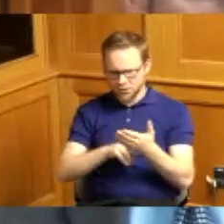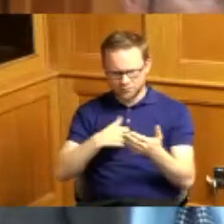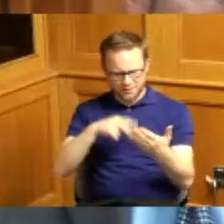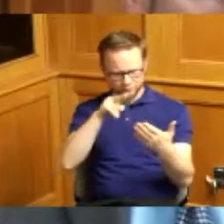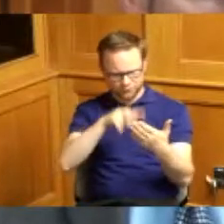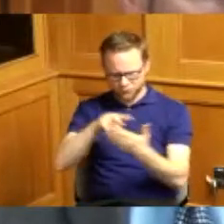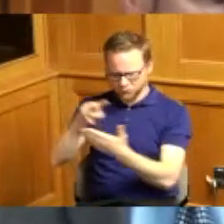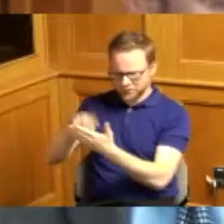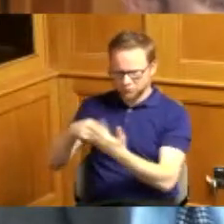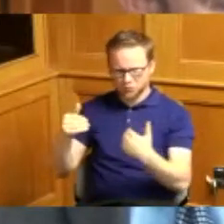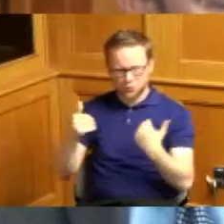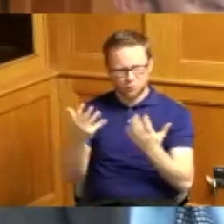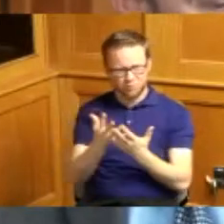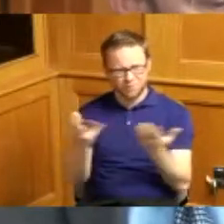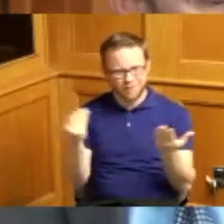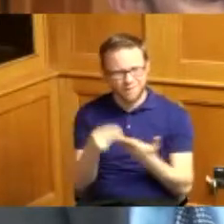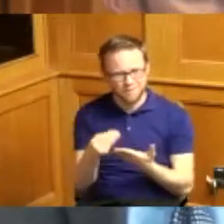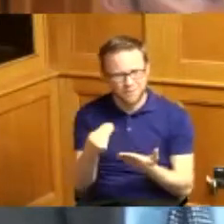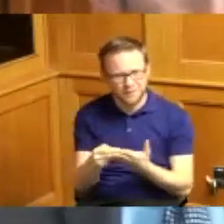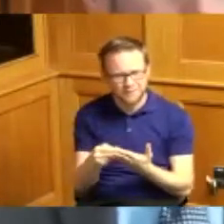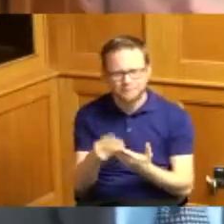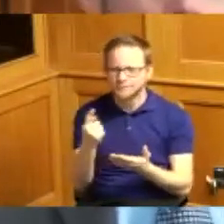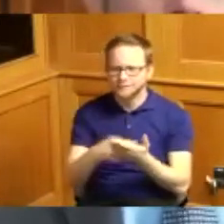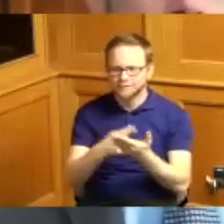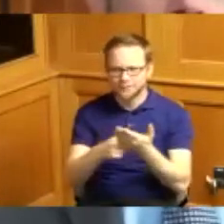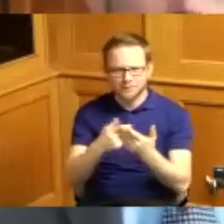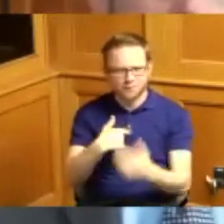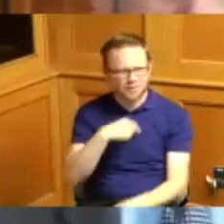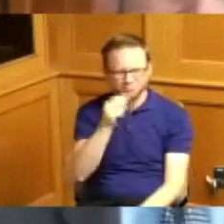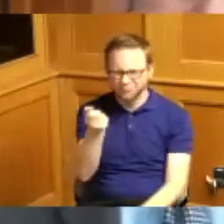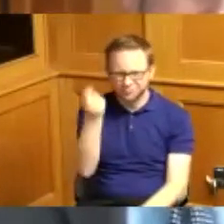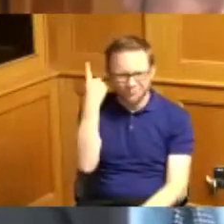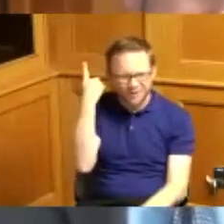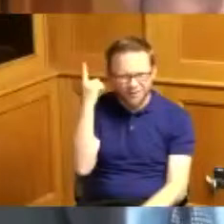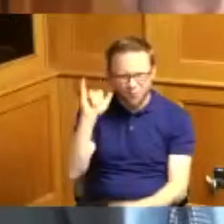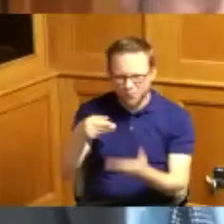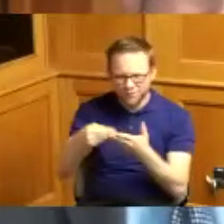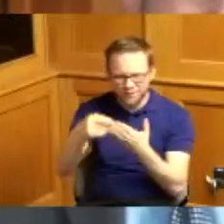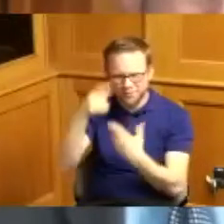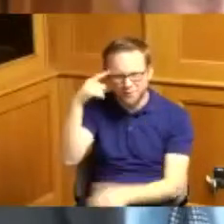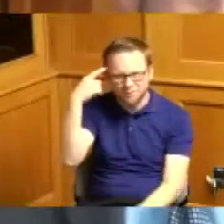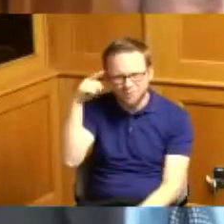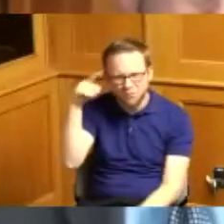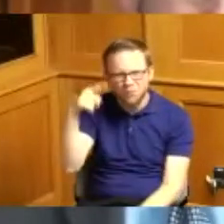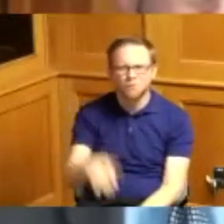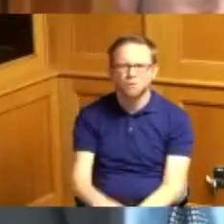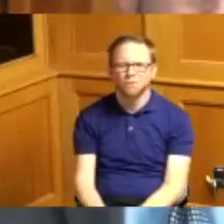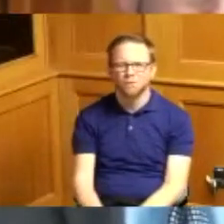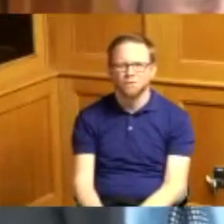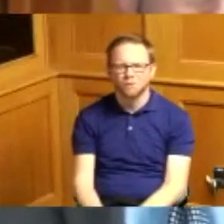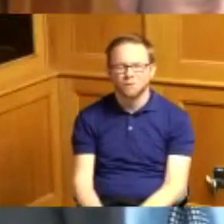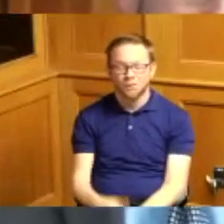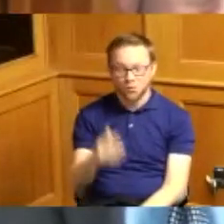money and I don't always understand you know where what those needs are and why this dollar amount is